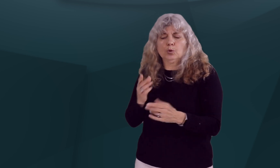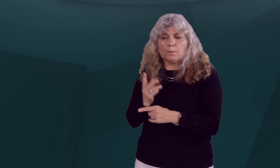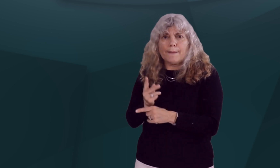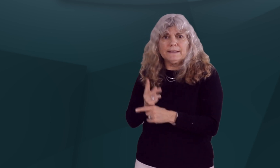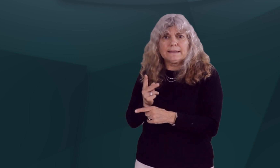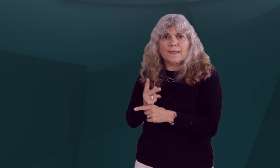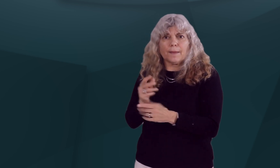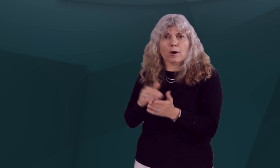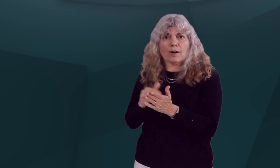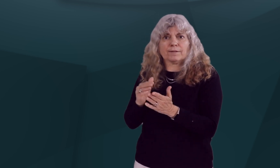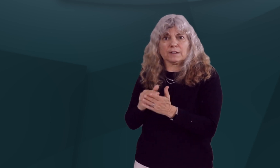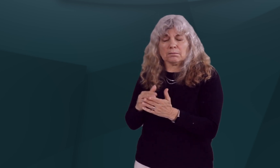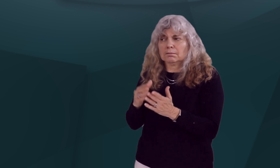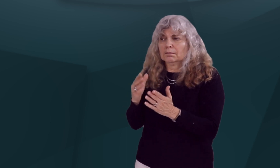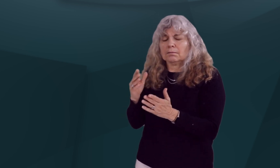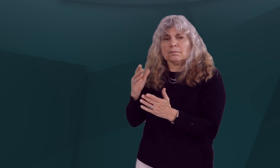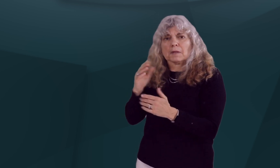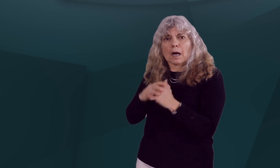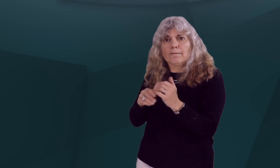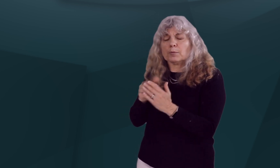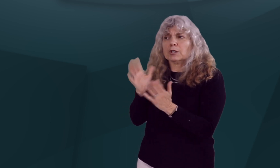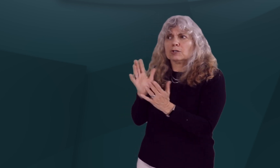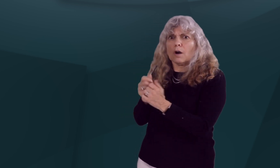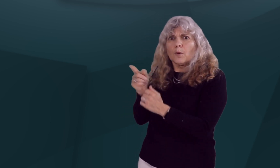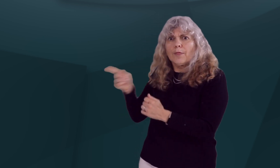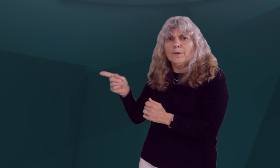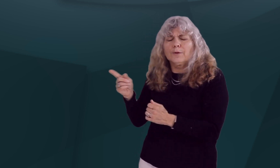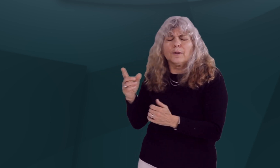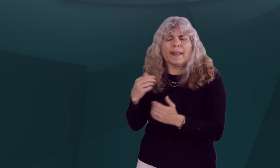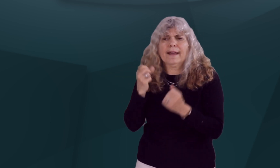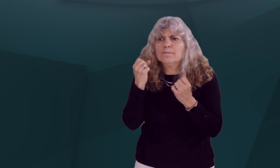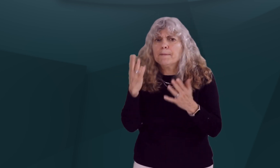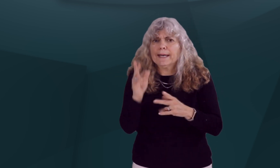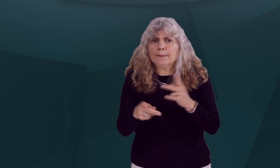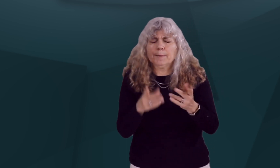or maybe a neighbor who has babysat for them often and they feel comfortable talking with her.